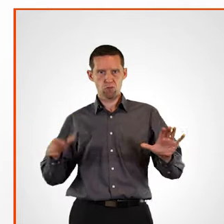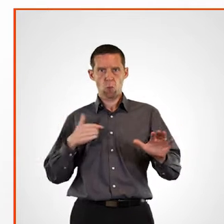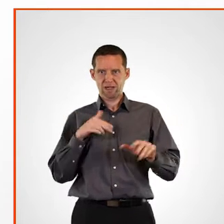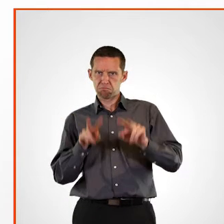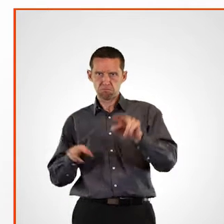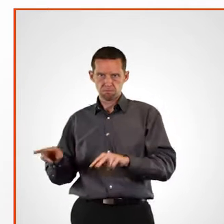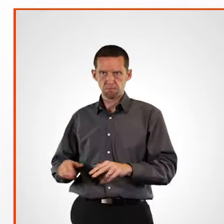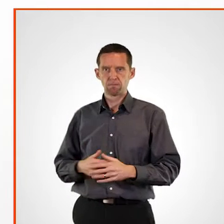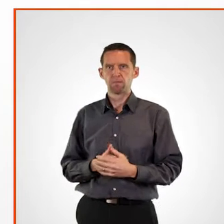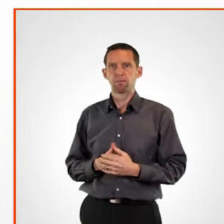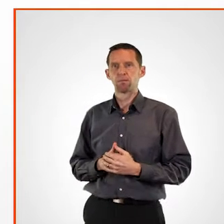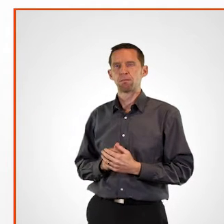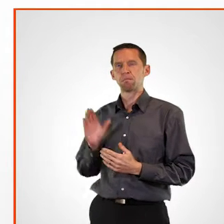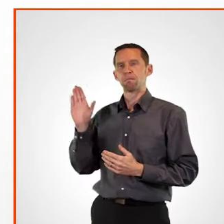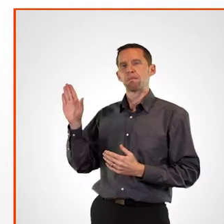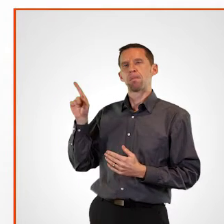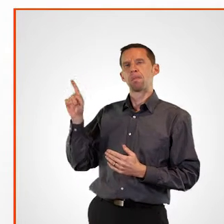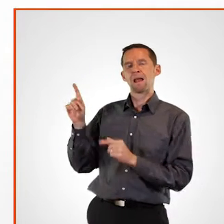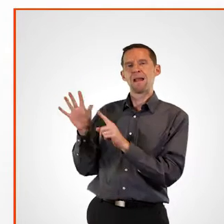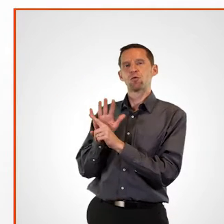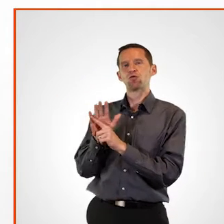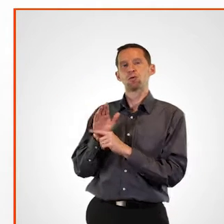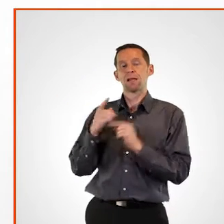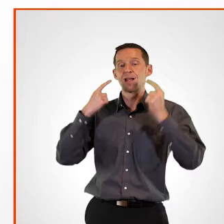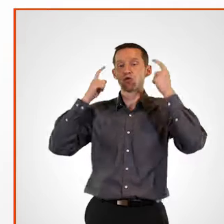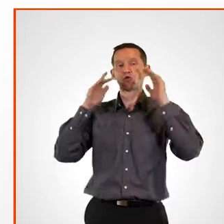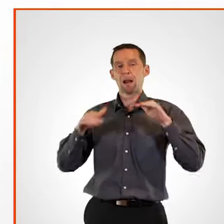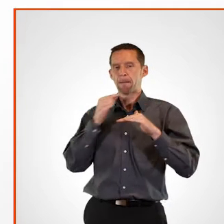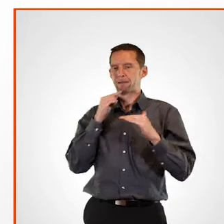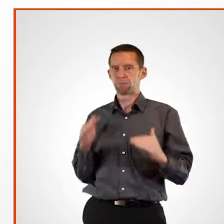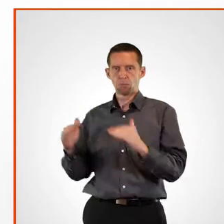They had an average age, the hearing aid kids were just a little bit older,